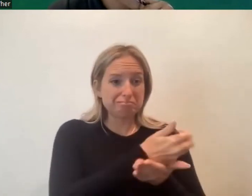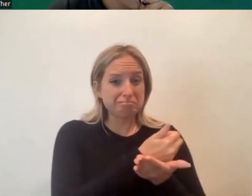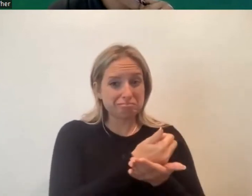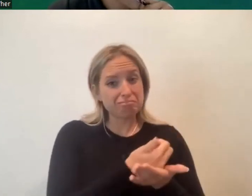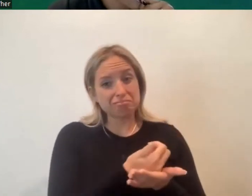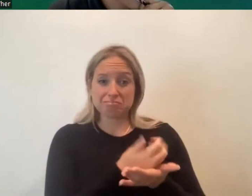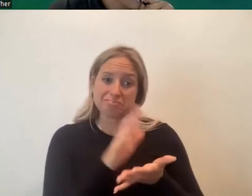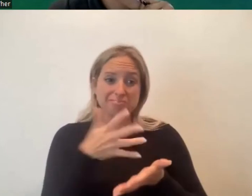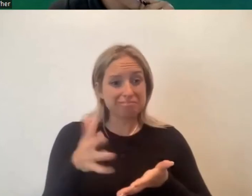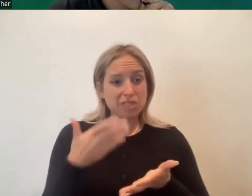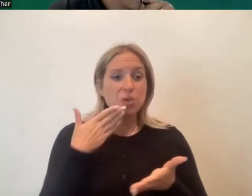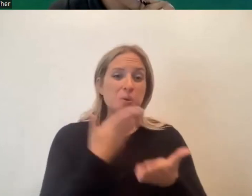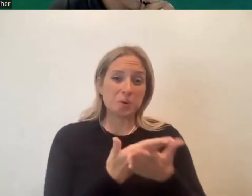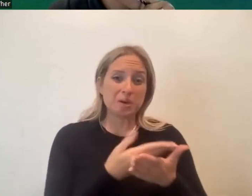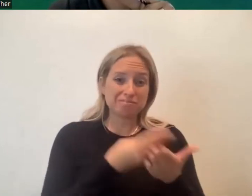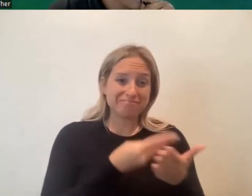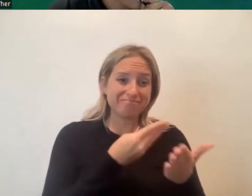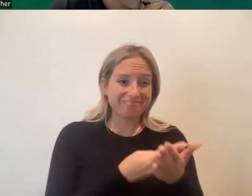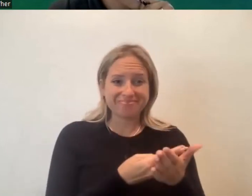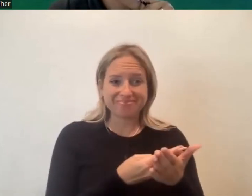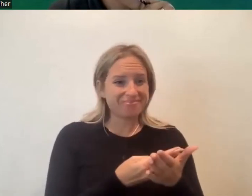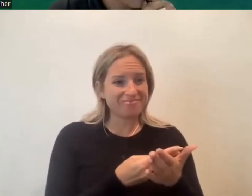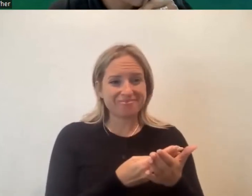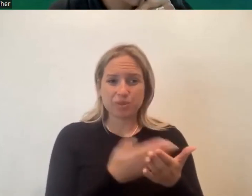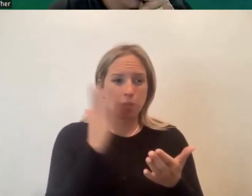unfortunately they're probably not going to qualify.